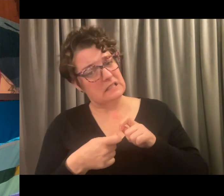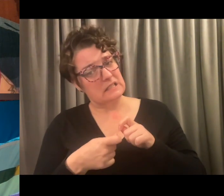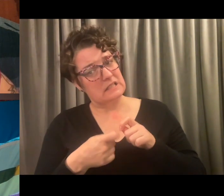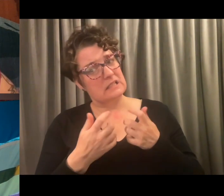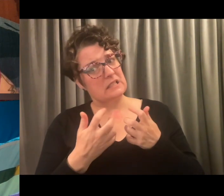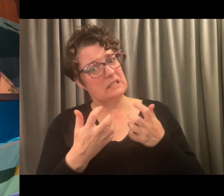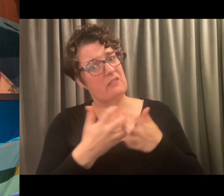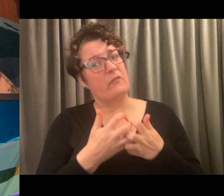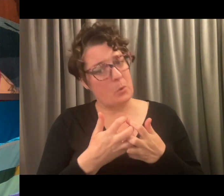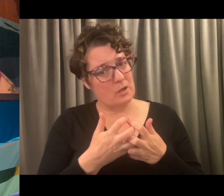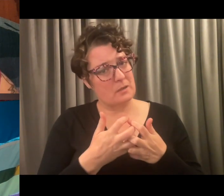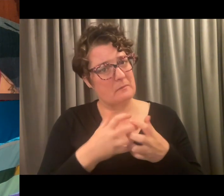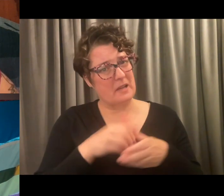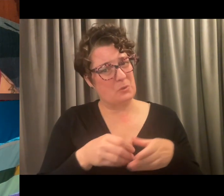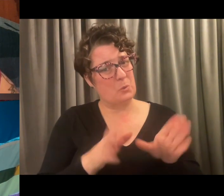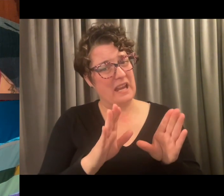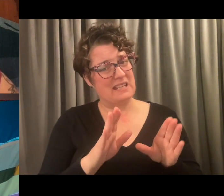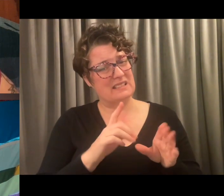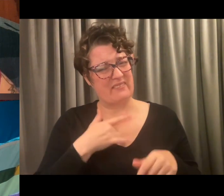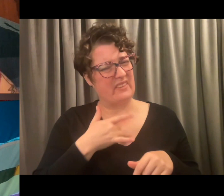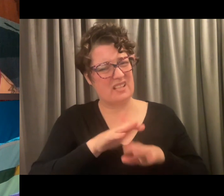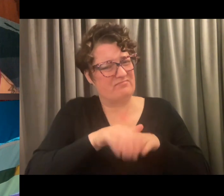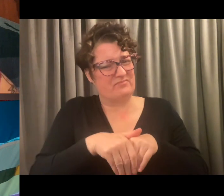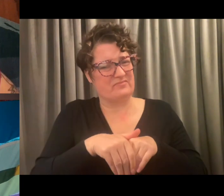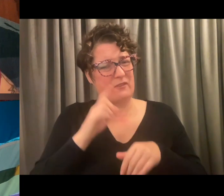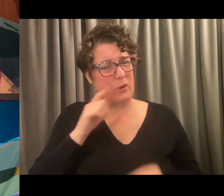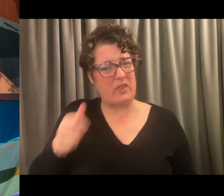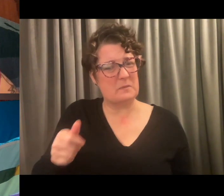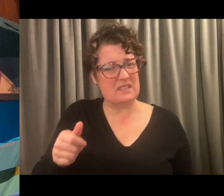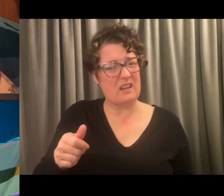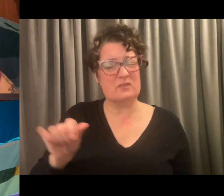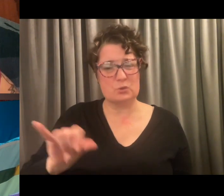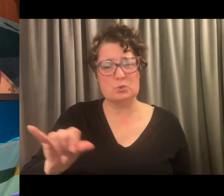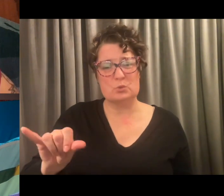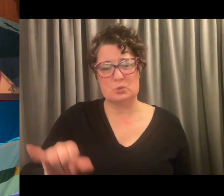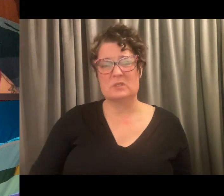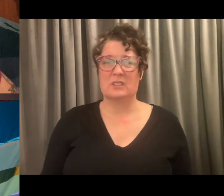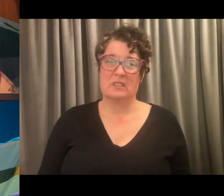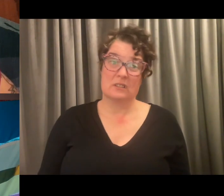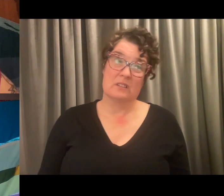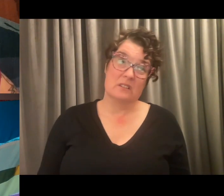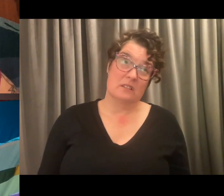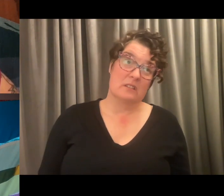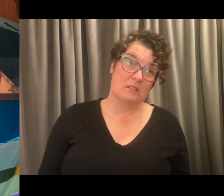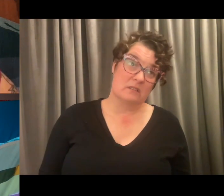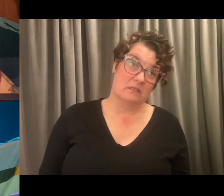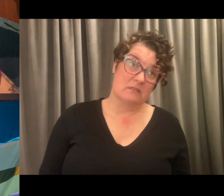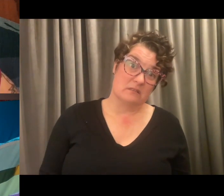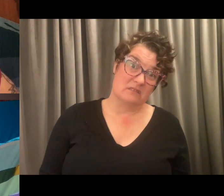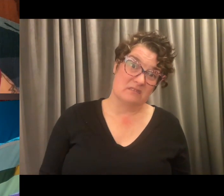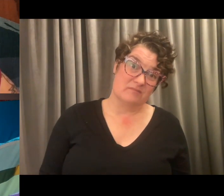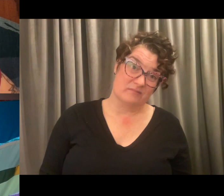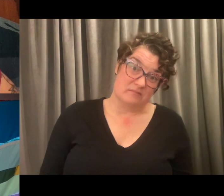too, which is really a reasonable response given all of this as well.